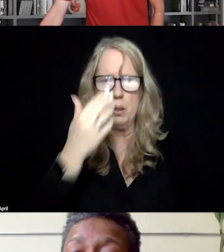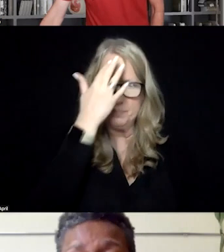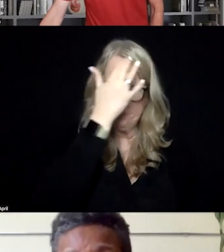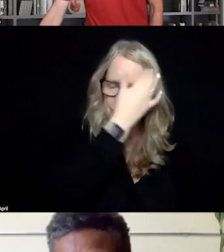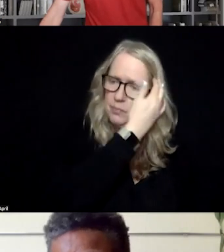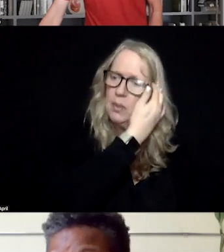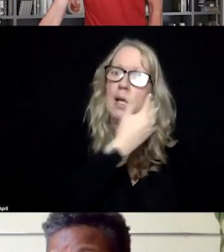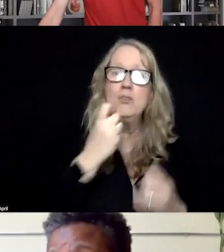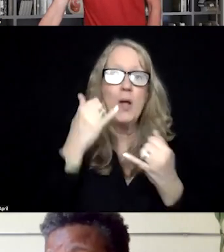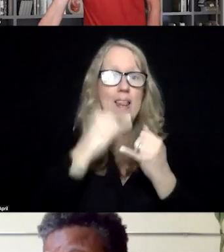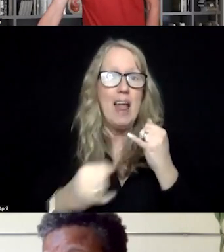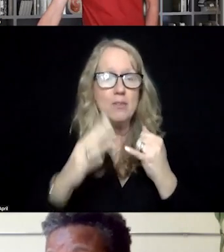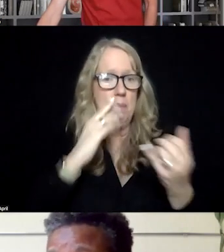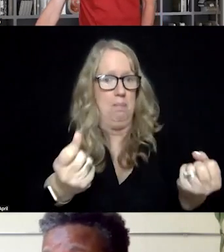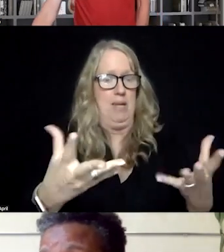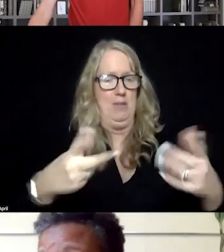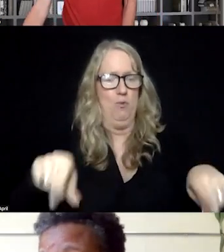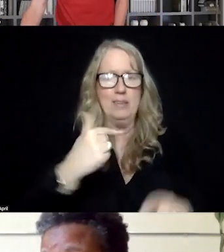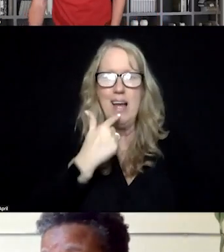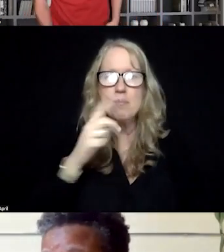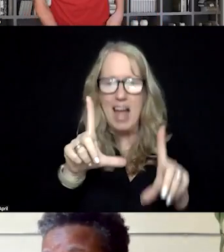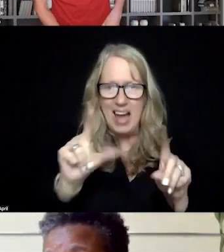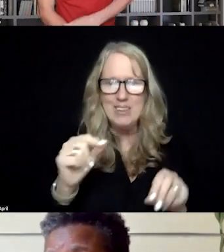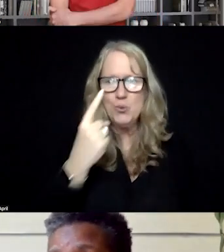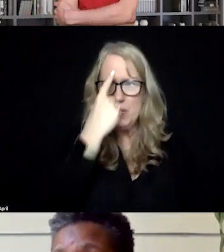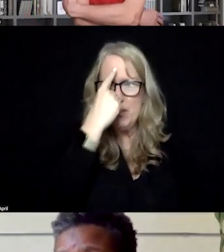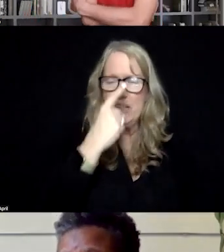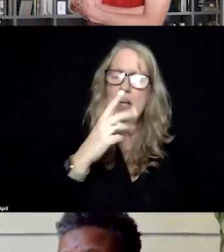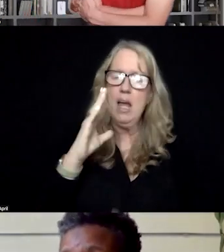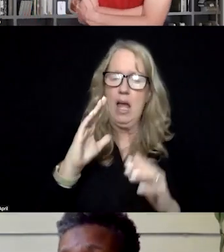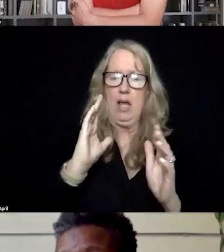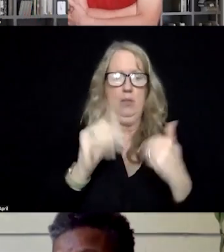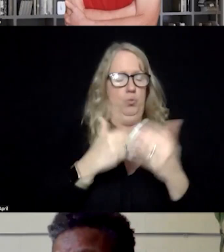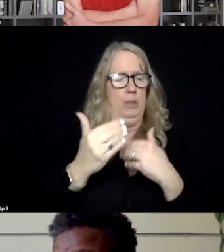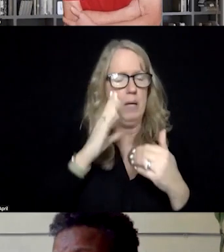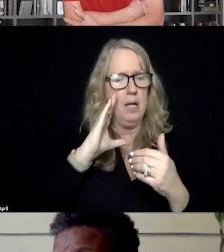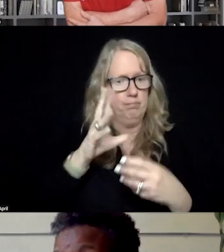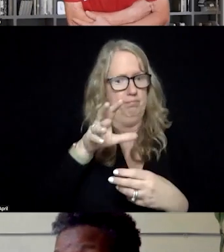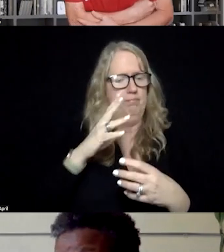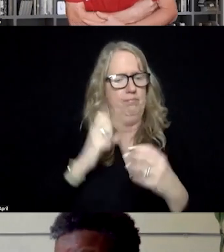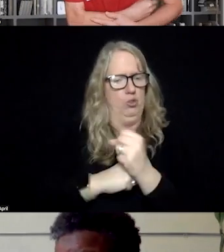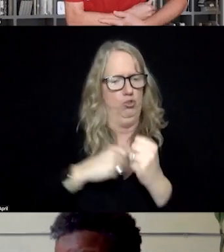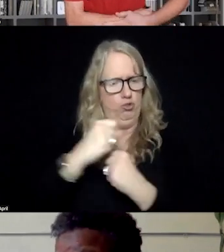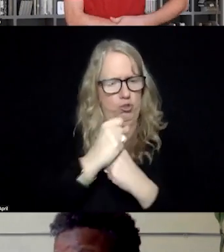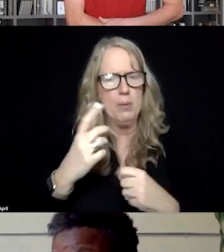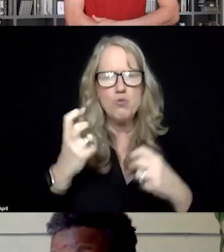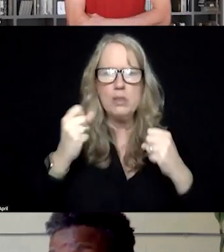CLOSING, MANY OF YOU HAVE SAID, AS WE BUILD THESE INFRASTRUCTURES, NEED TO BEEF OF THE WORK